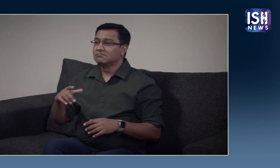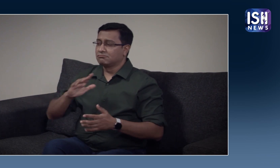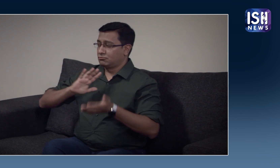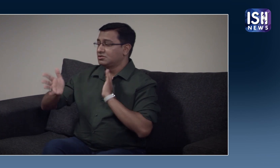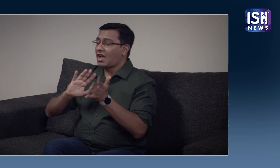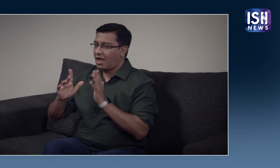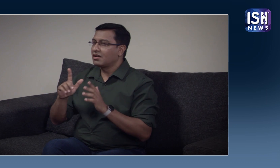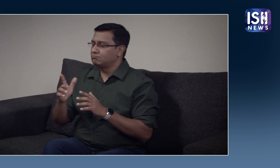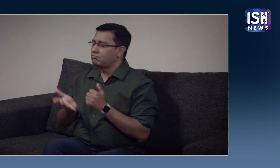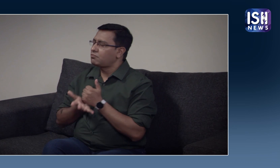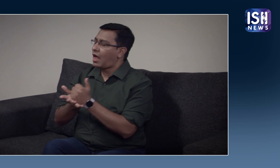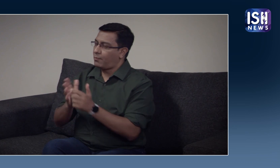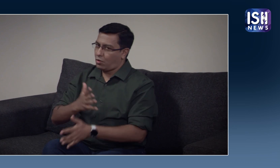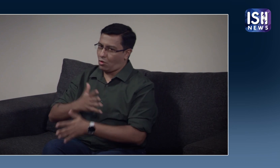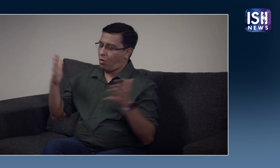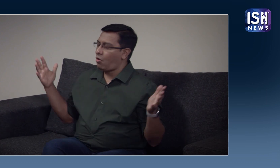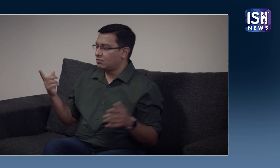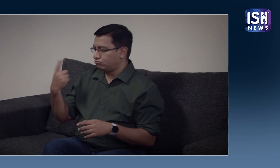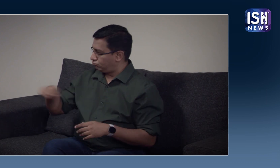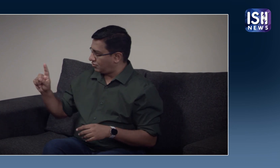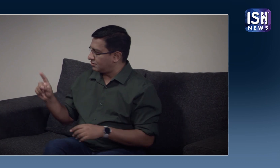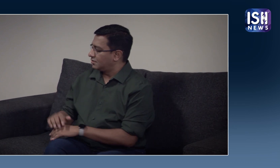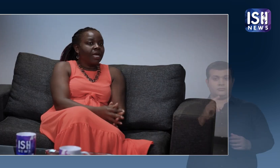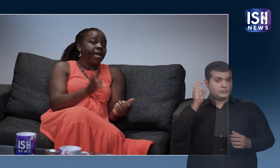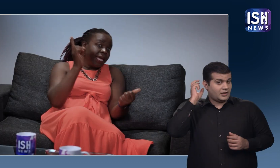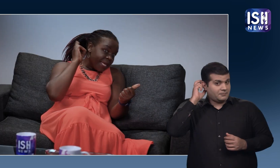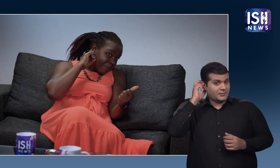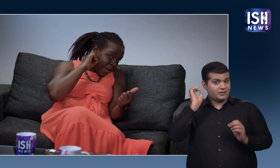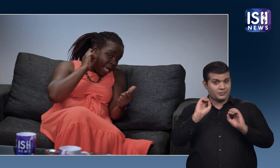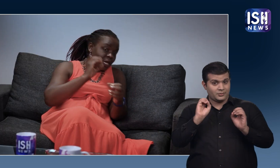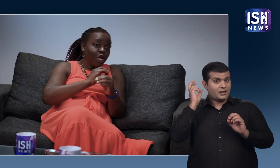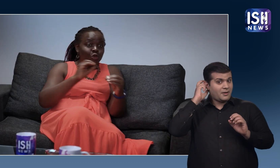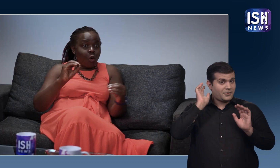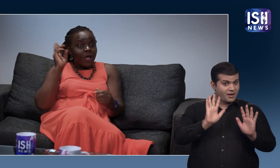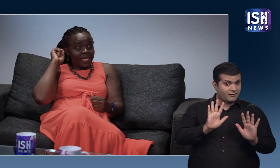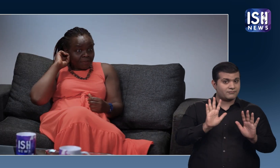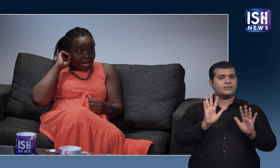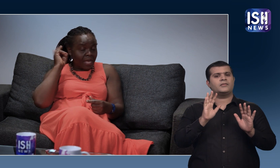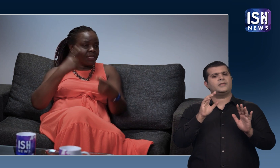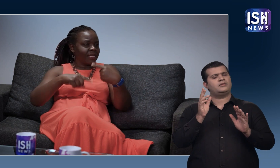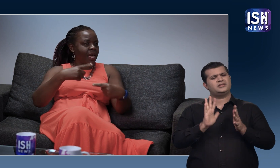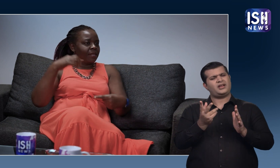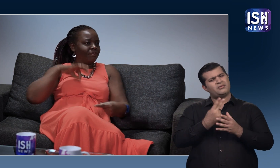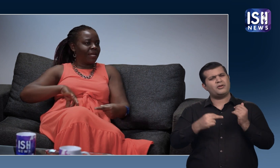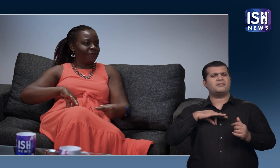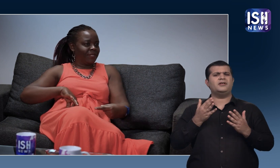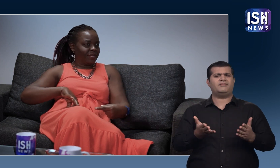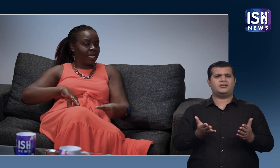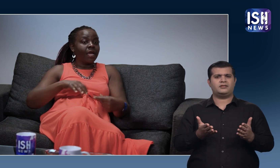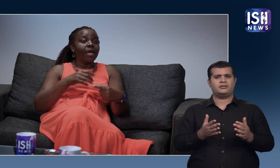Education via Sign Language really helps a lot. Right! Cochlear Implants or no Cochlear Implants, Sign Language is beneficial for all Deaf individuals.